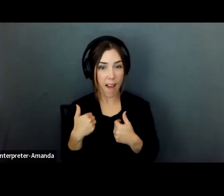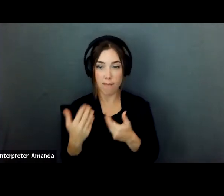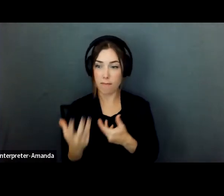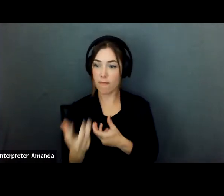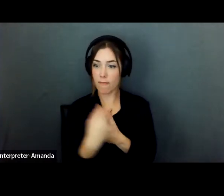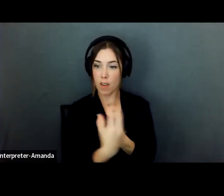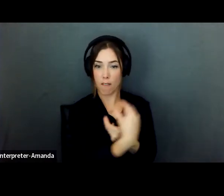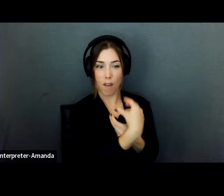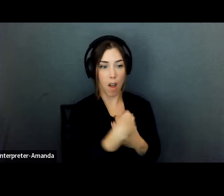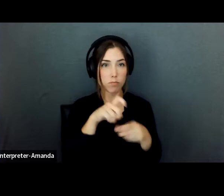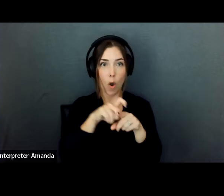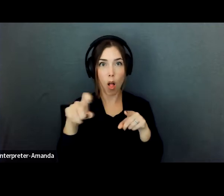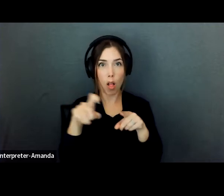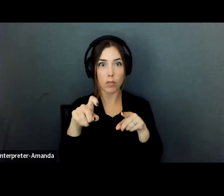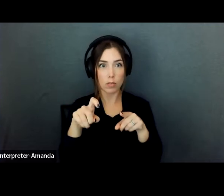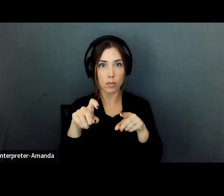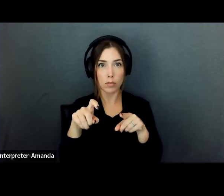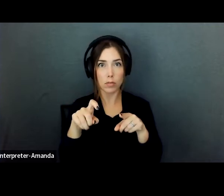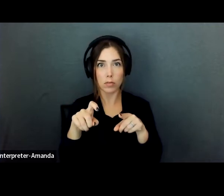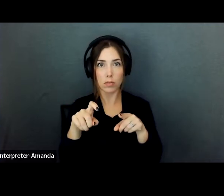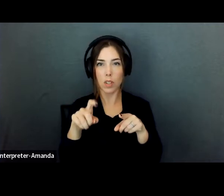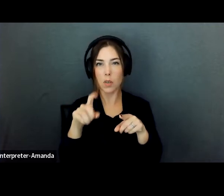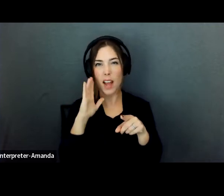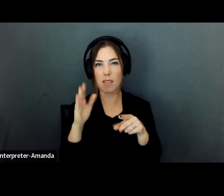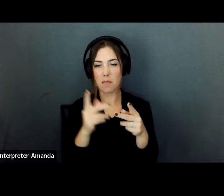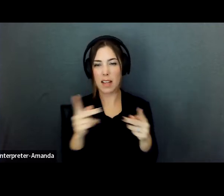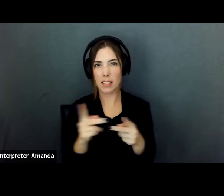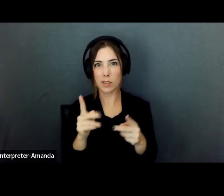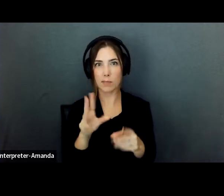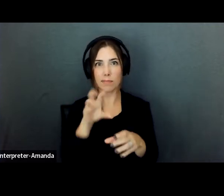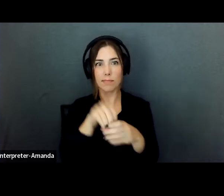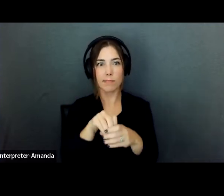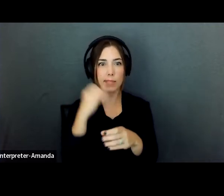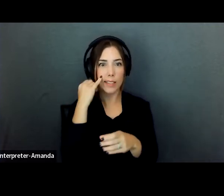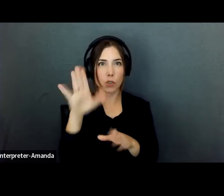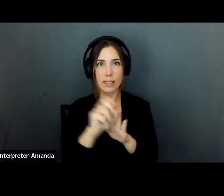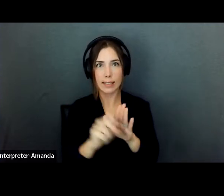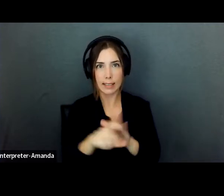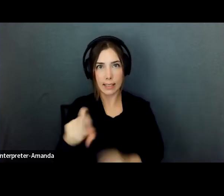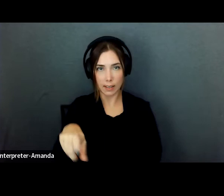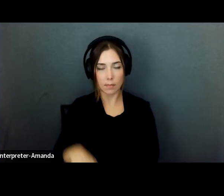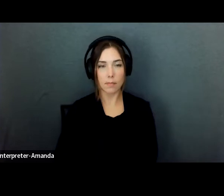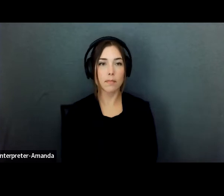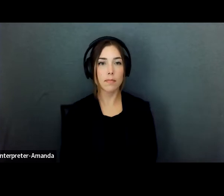There are also corrective action plans.